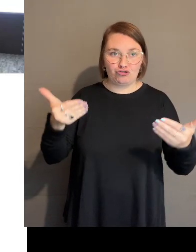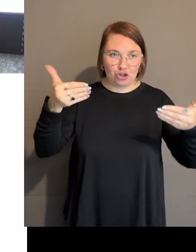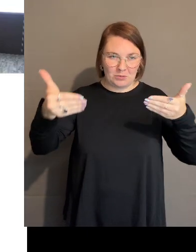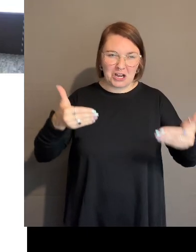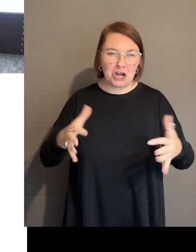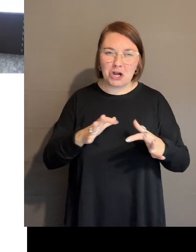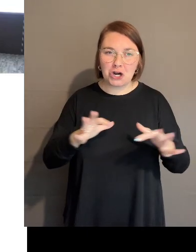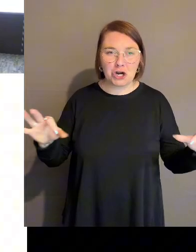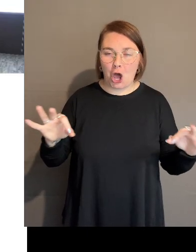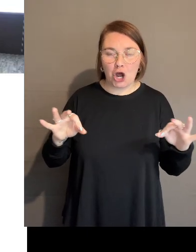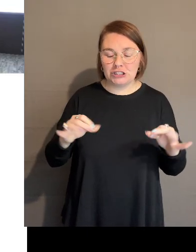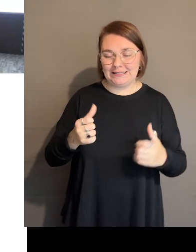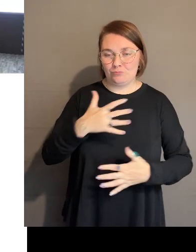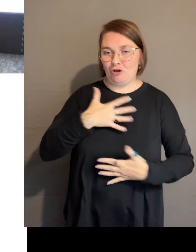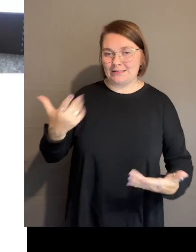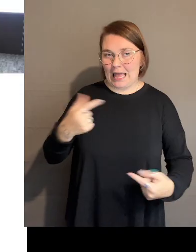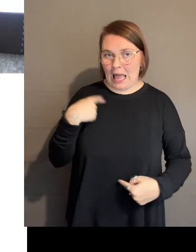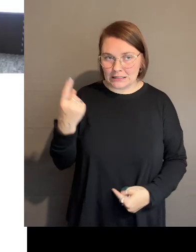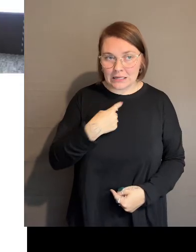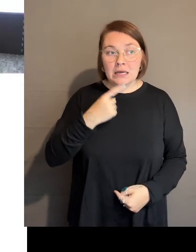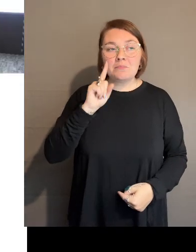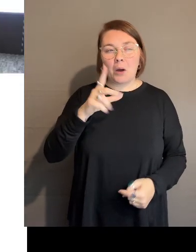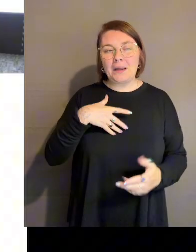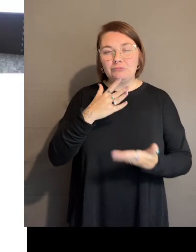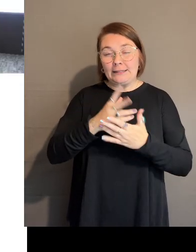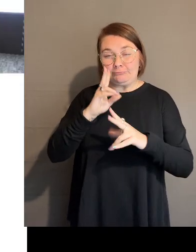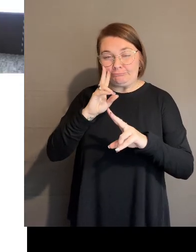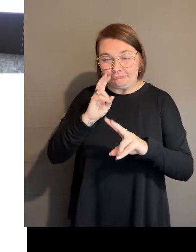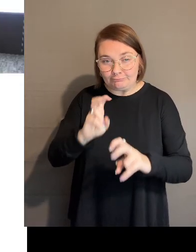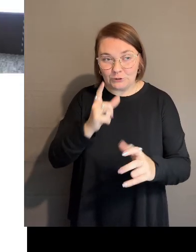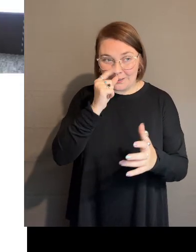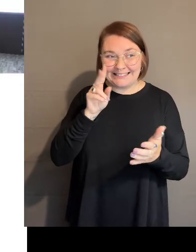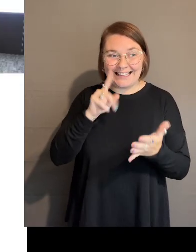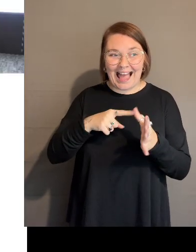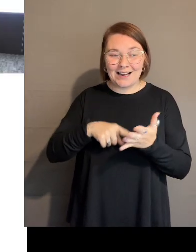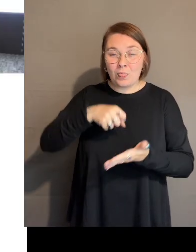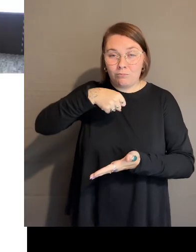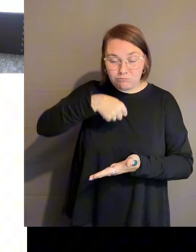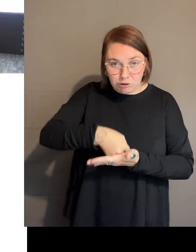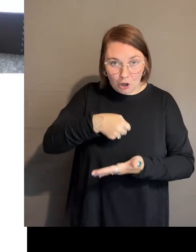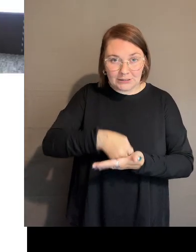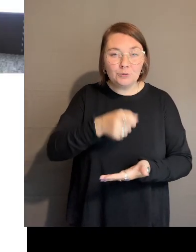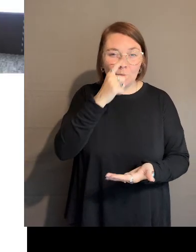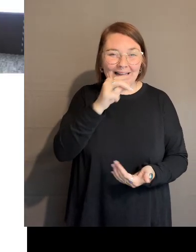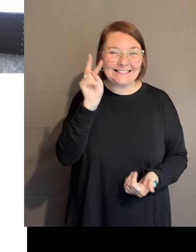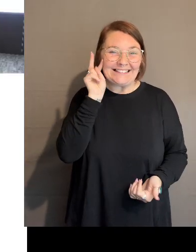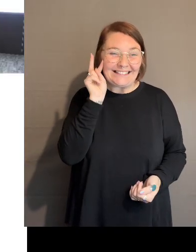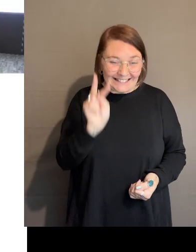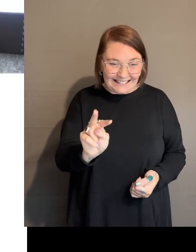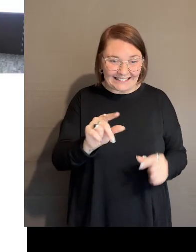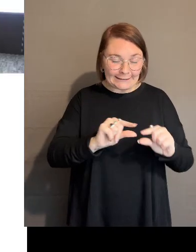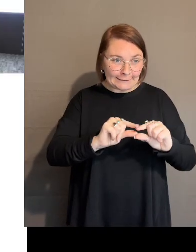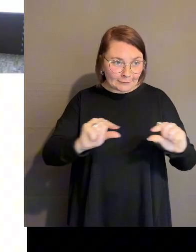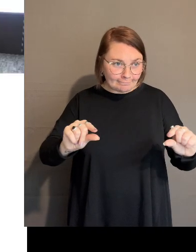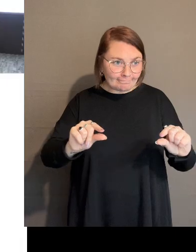And then what kind of was… what we wanted to look at then, at the bottom here, you… you will see that,